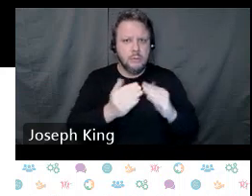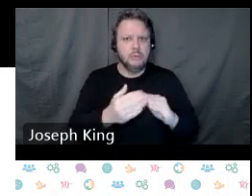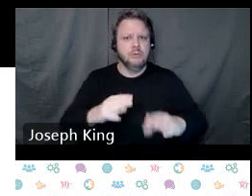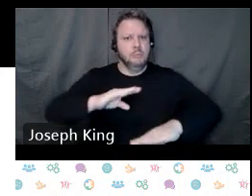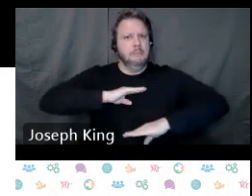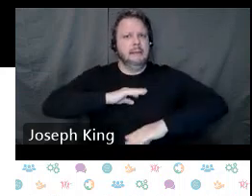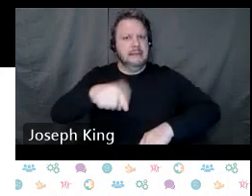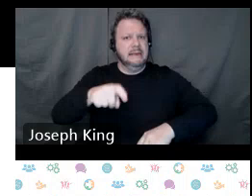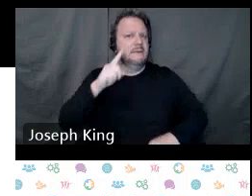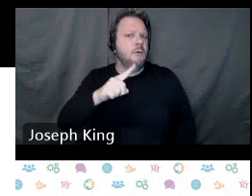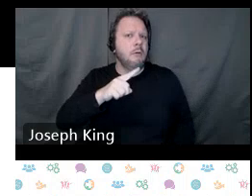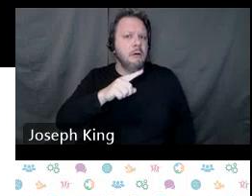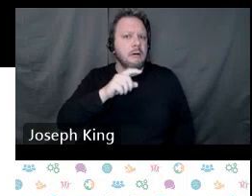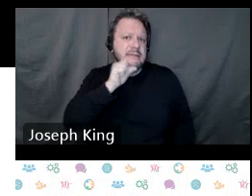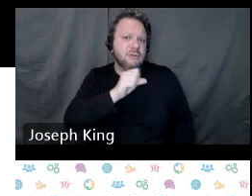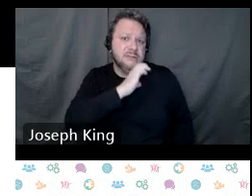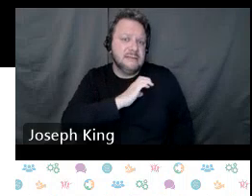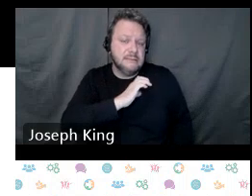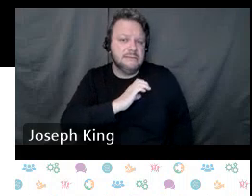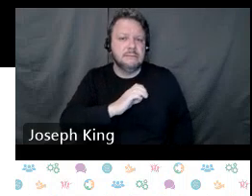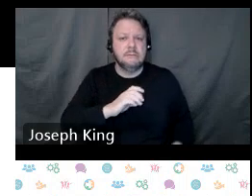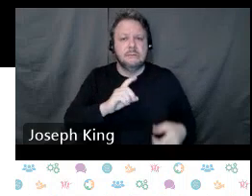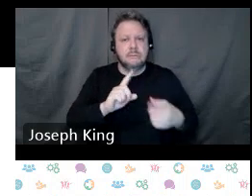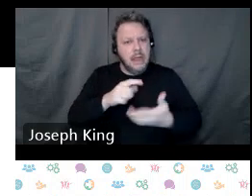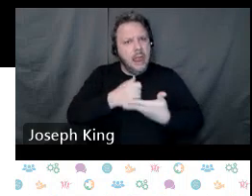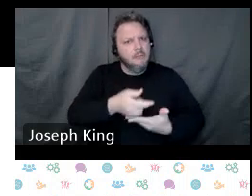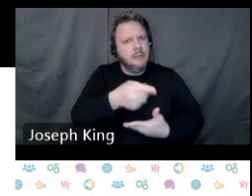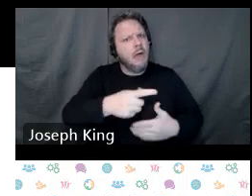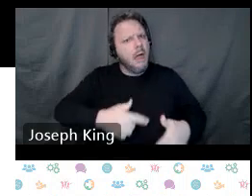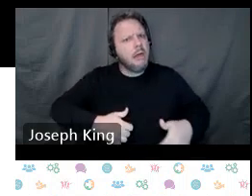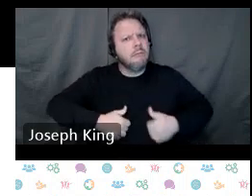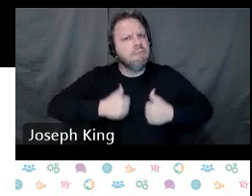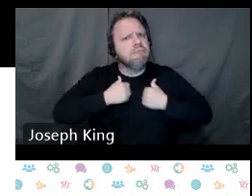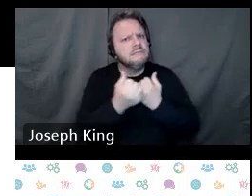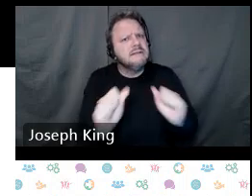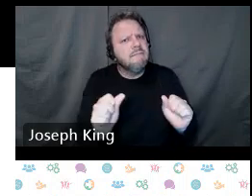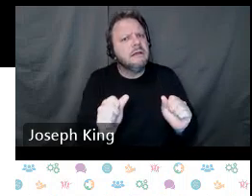to meet the needs of older adults to help them live safely and independently.